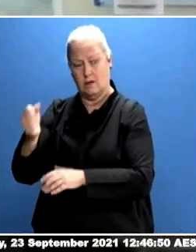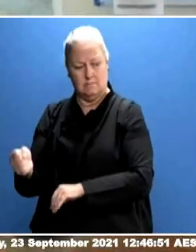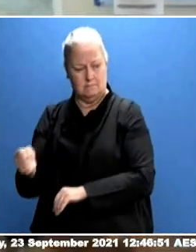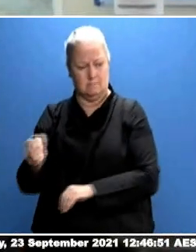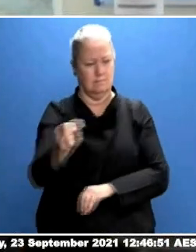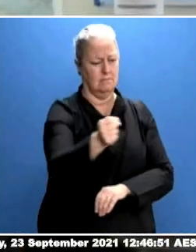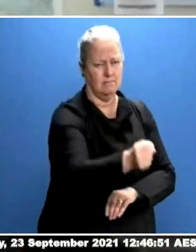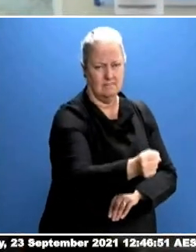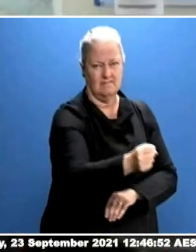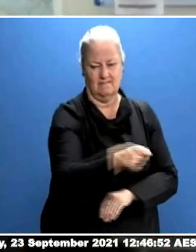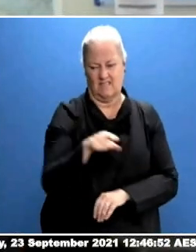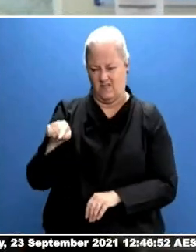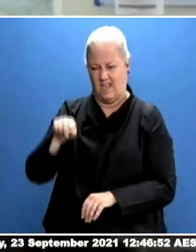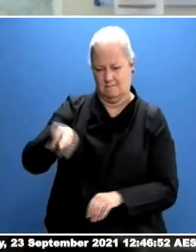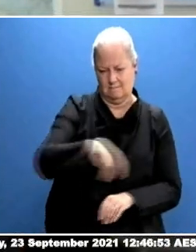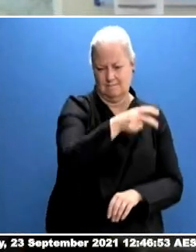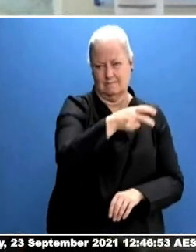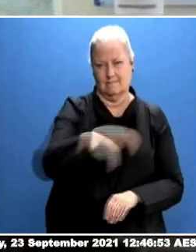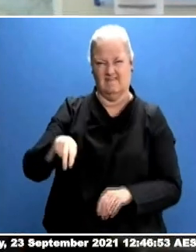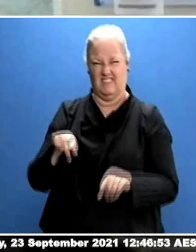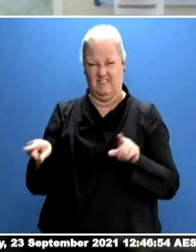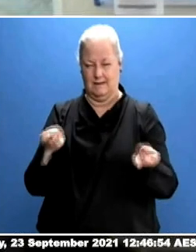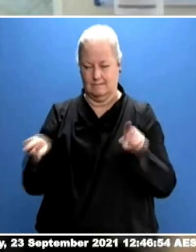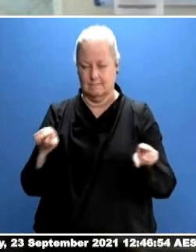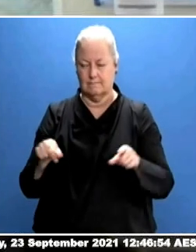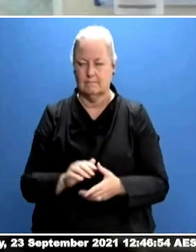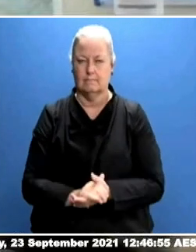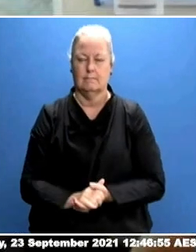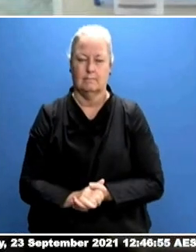But similarly, here, we need to have that here too.